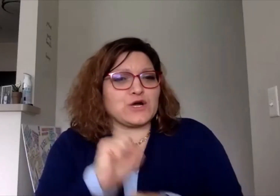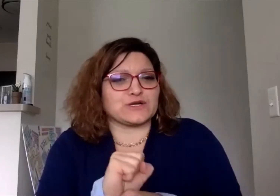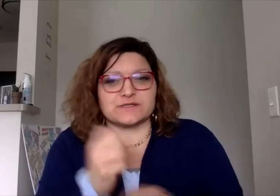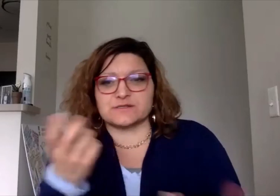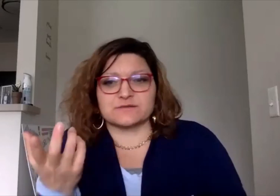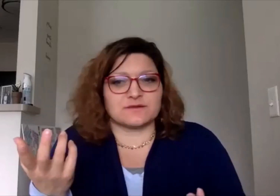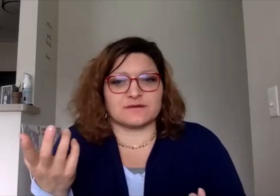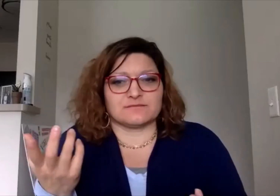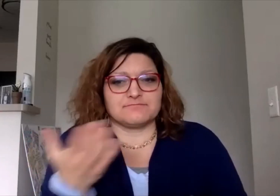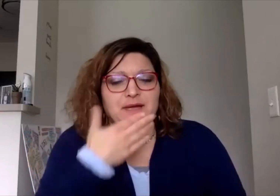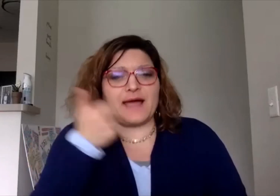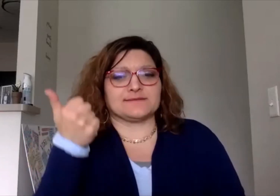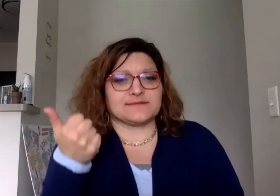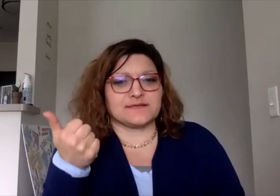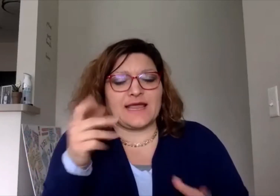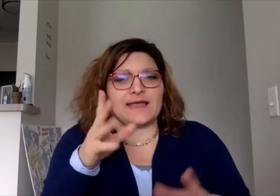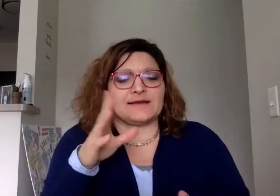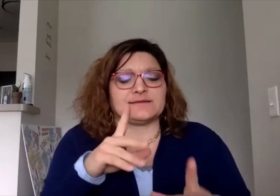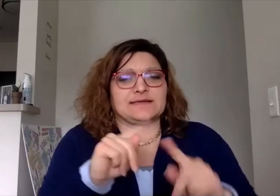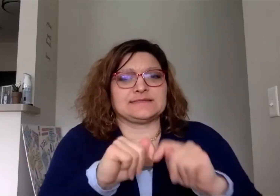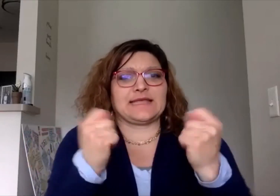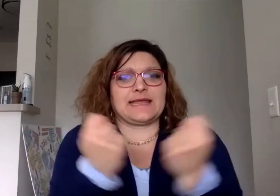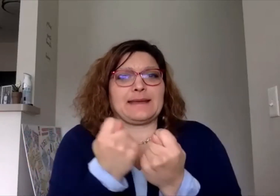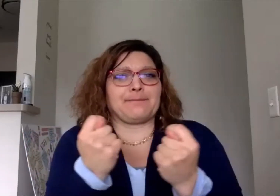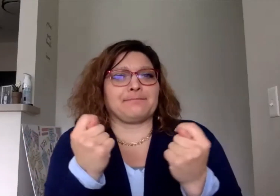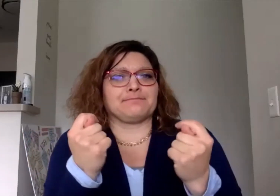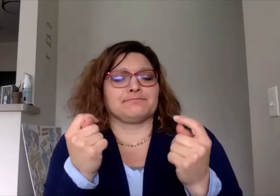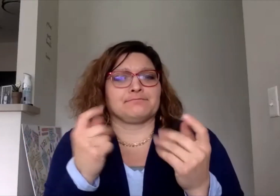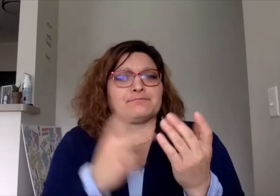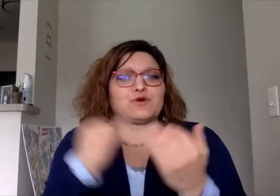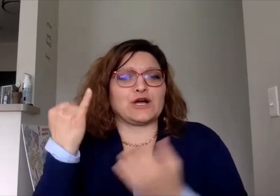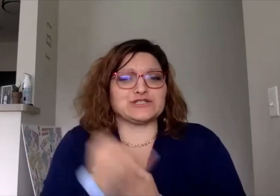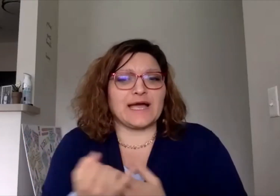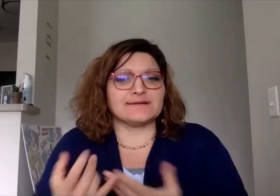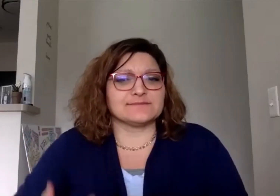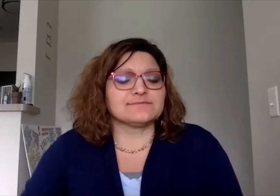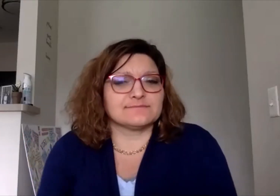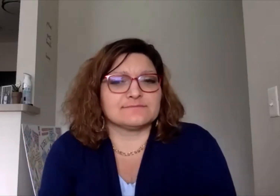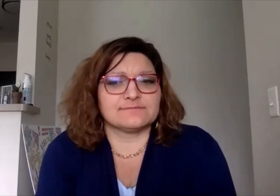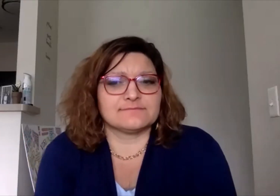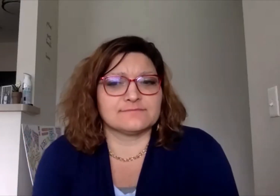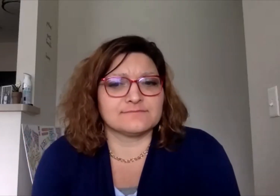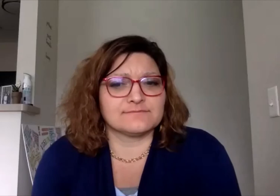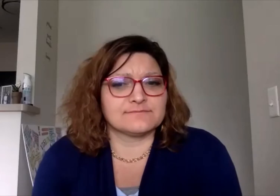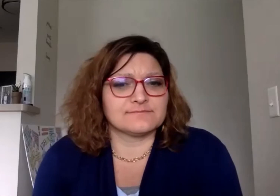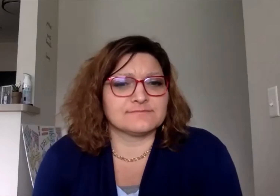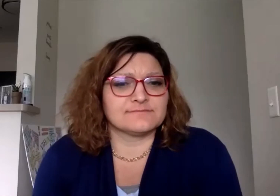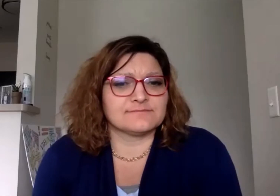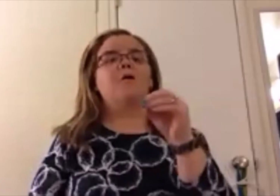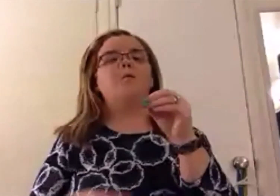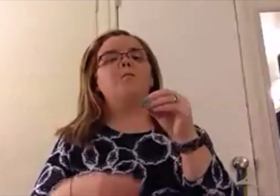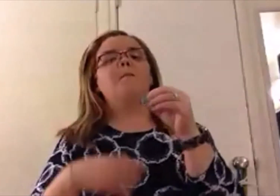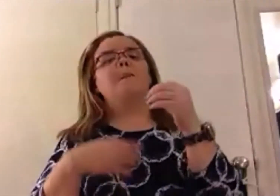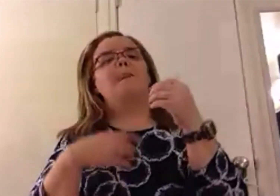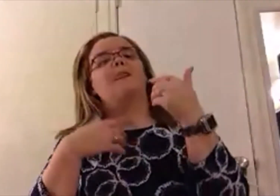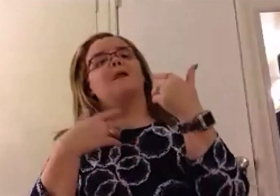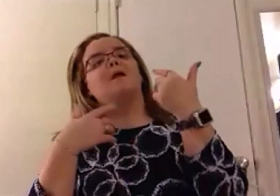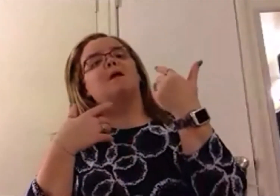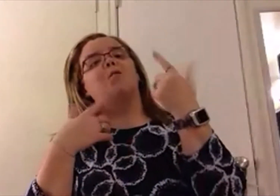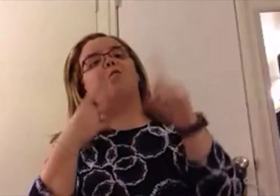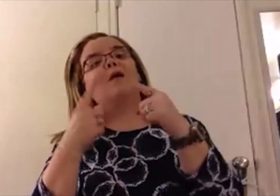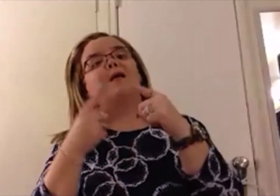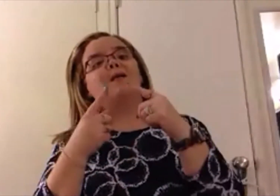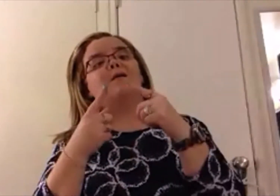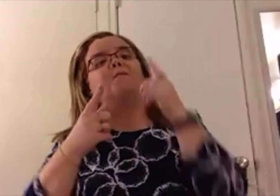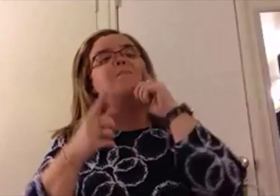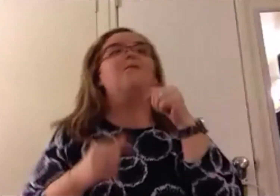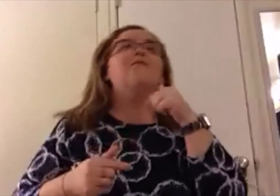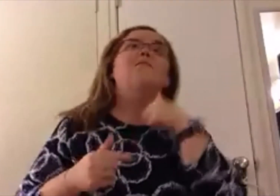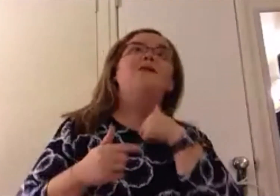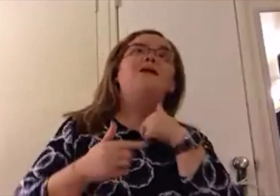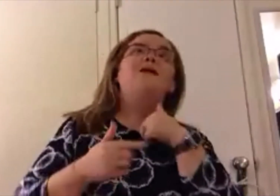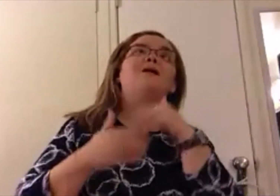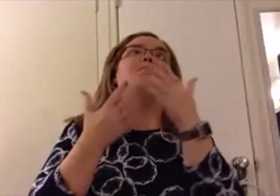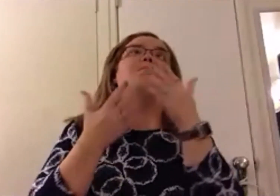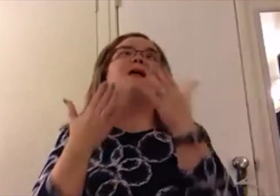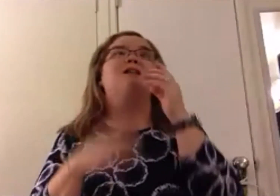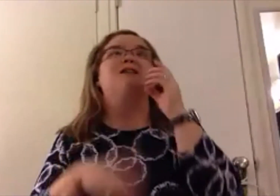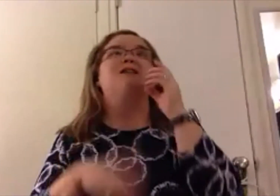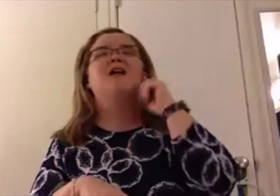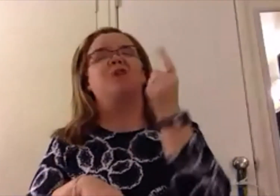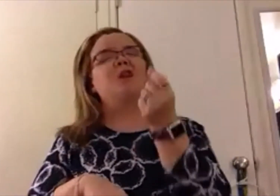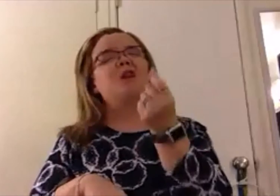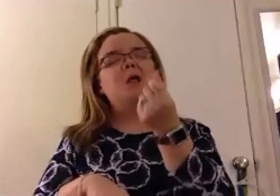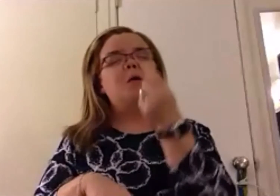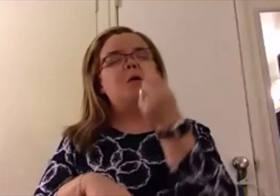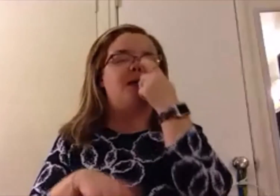you found that works best in the team project? So when for for me it may sound a little mean